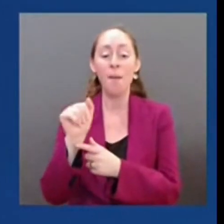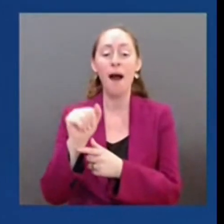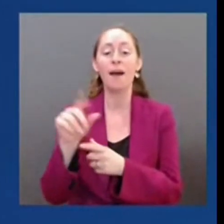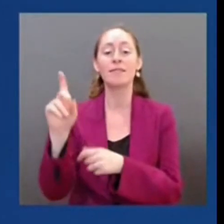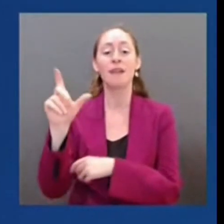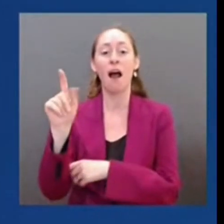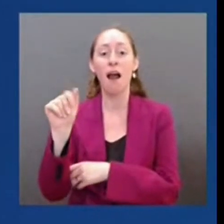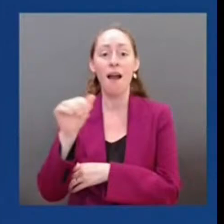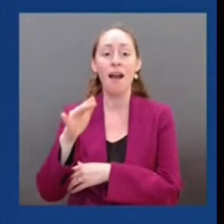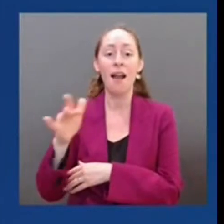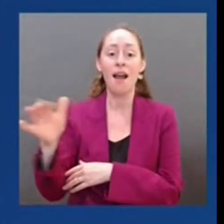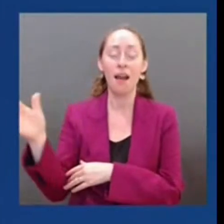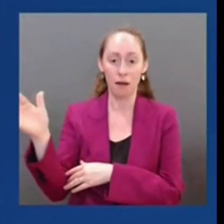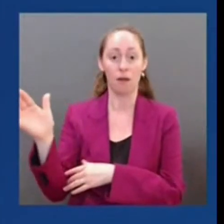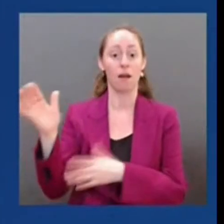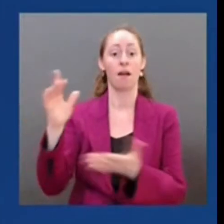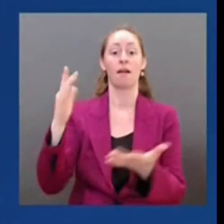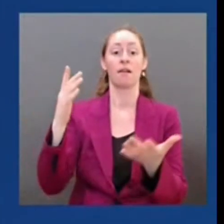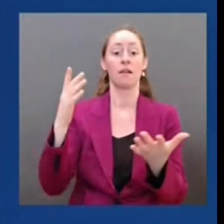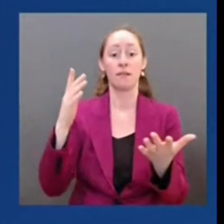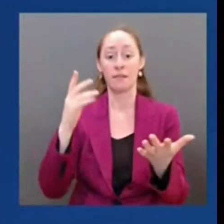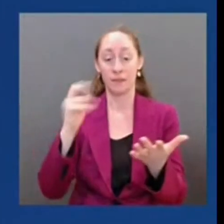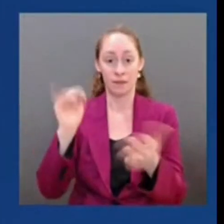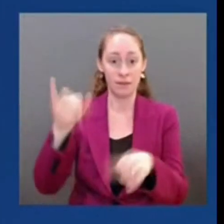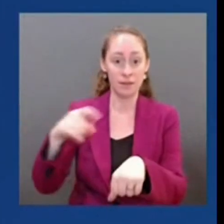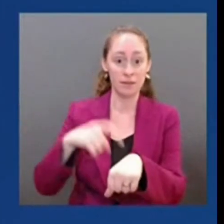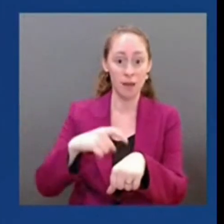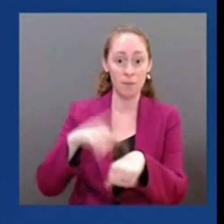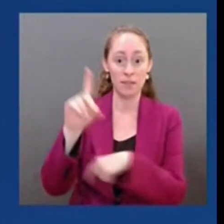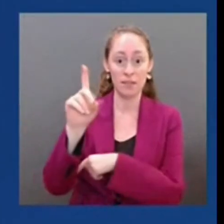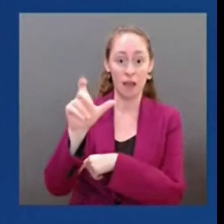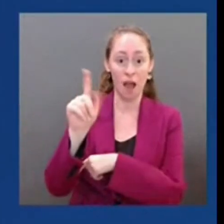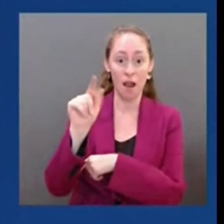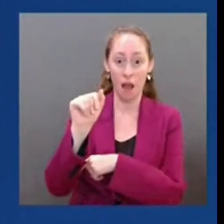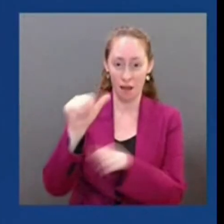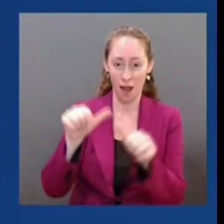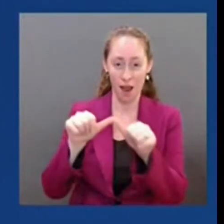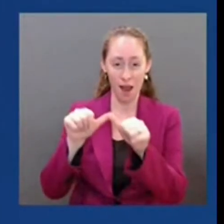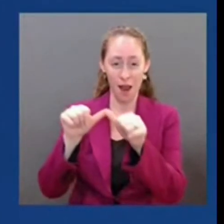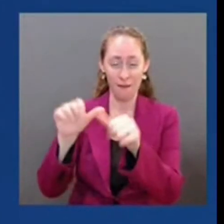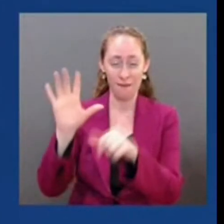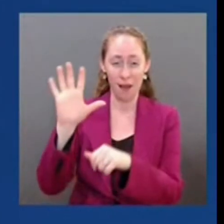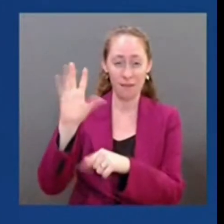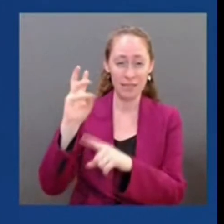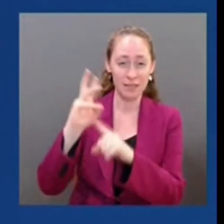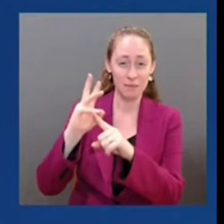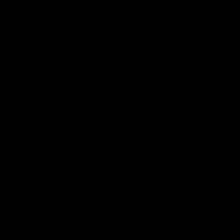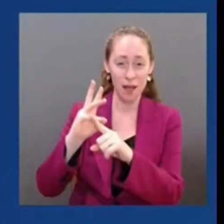EARLY ON, OVERTAKEN COMPLETELY BY DELTA AND MOST RECENTLY OVER